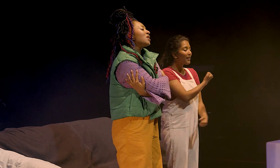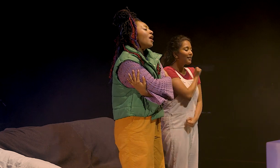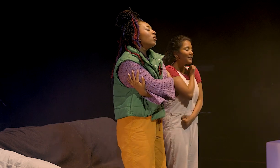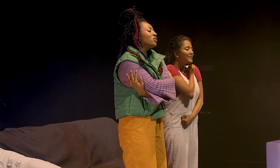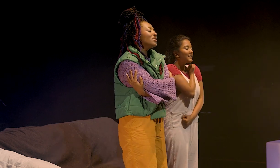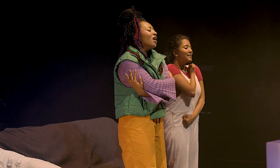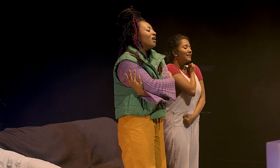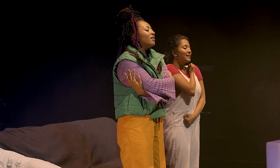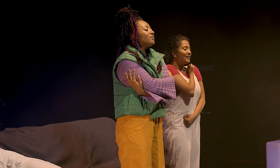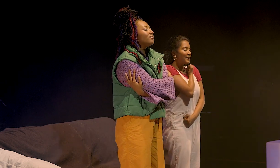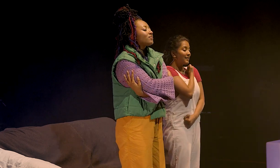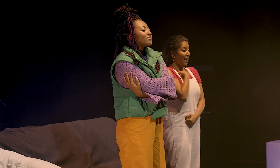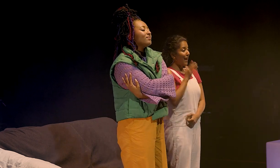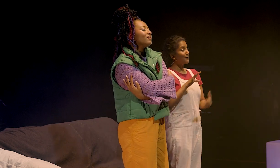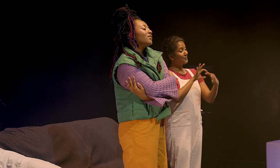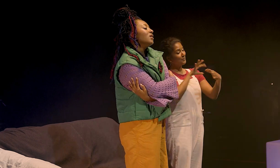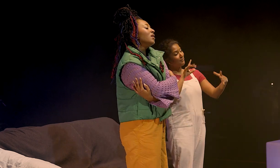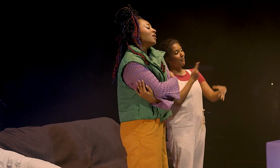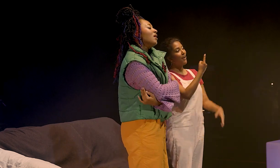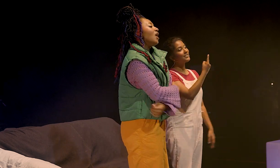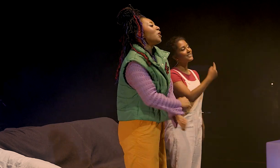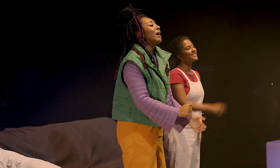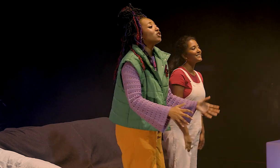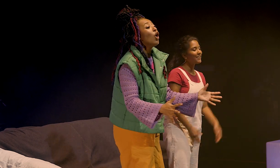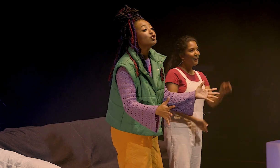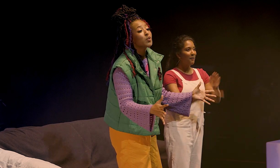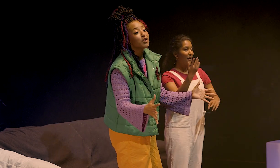than I hold on to her. I'll go back to the hostel with